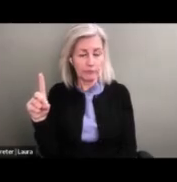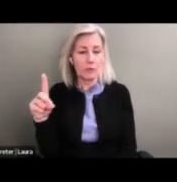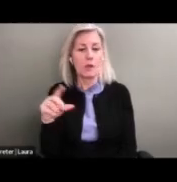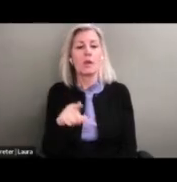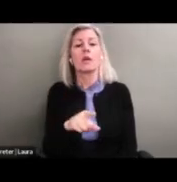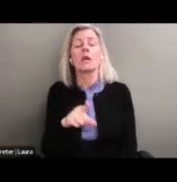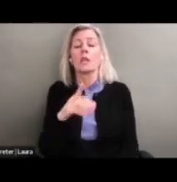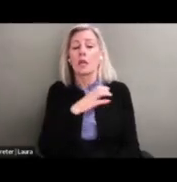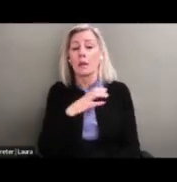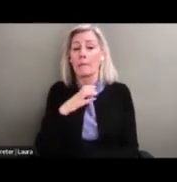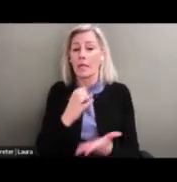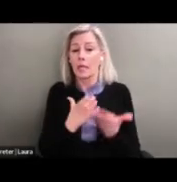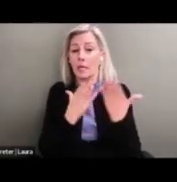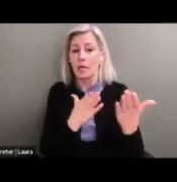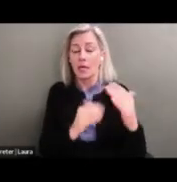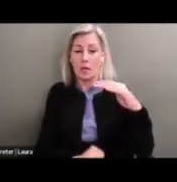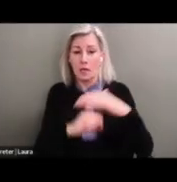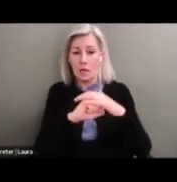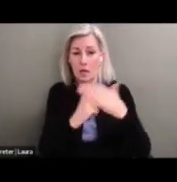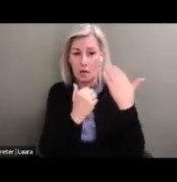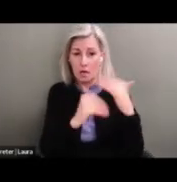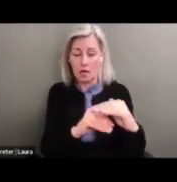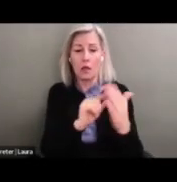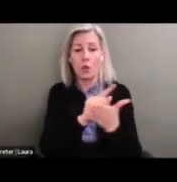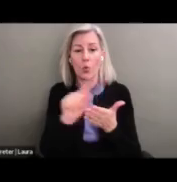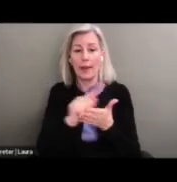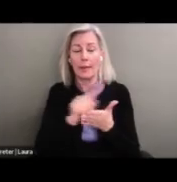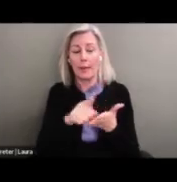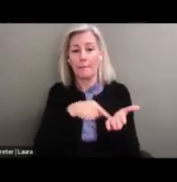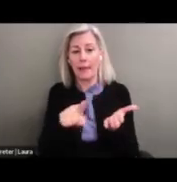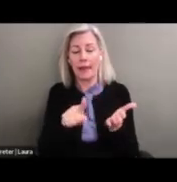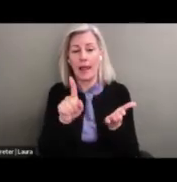and reduce services for those with developmental disabilities, to help fill a massive budget cut.